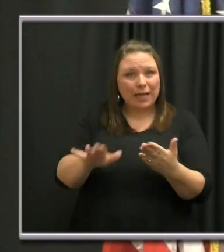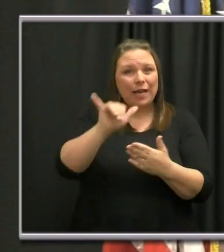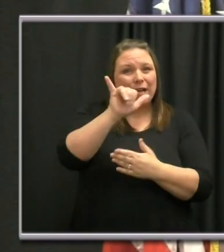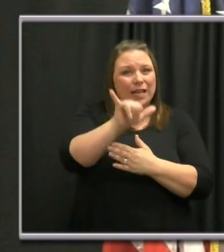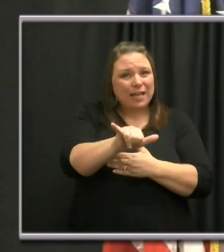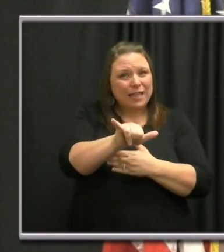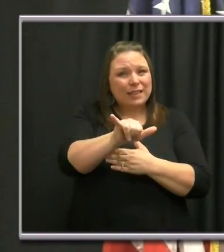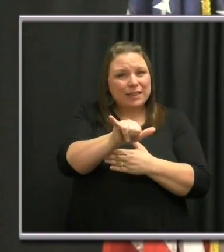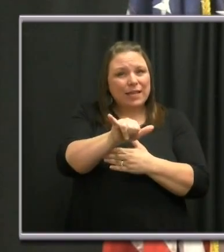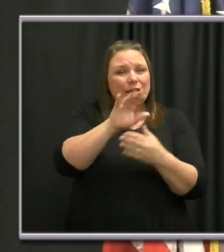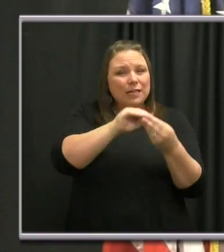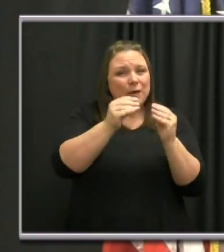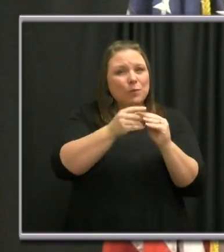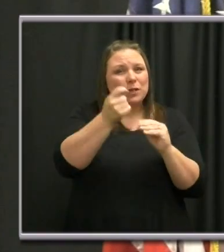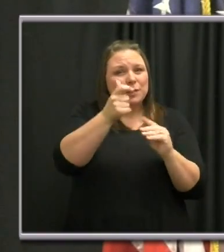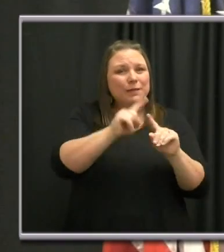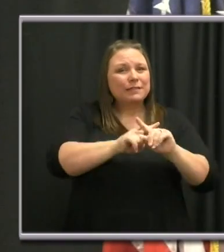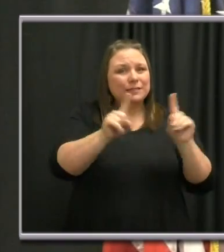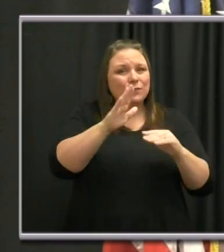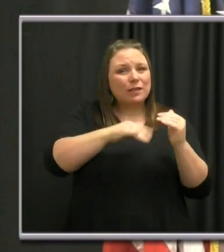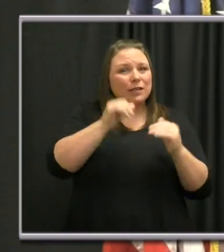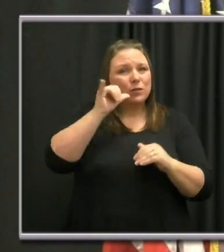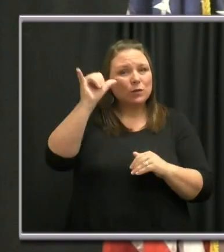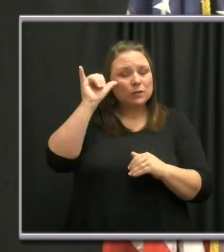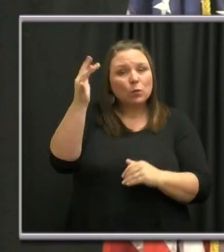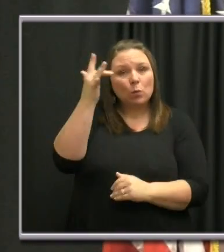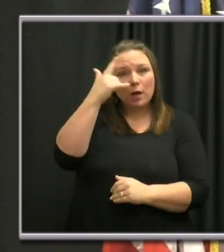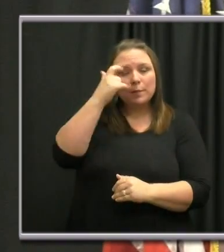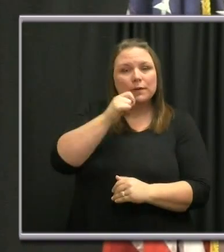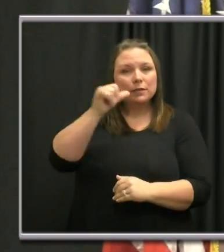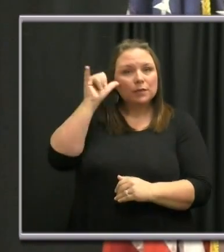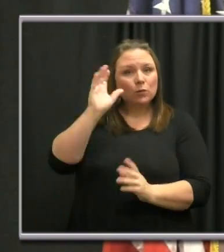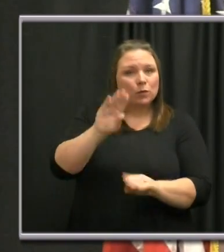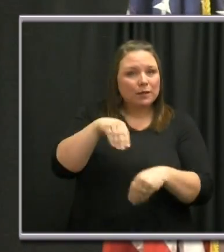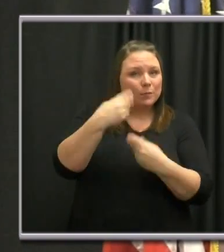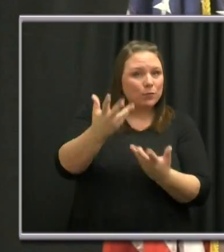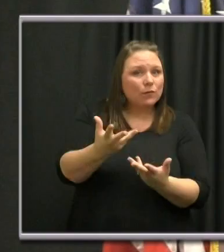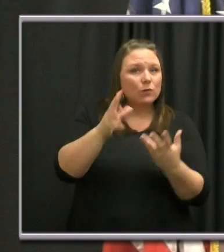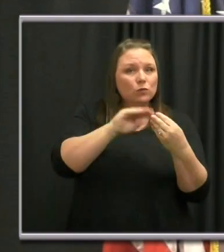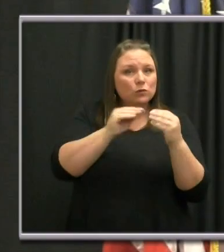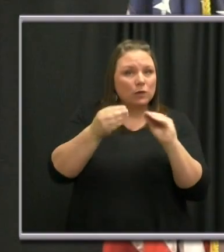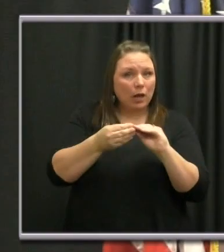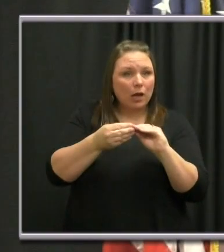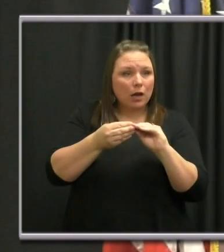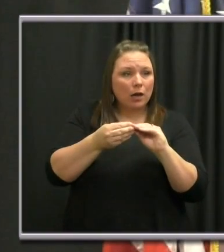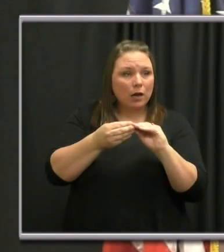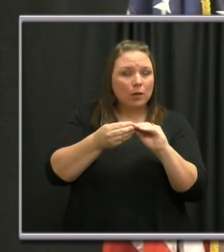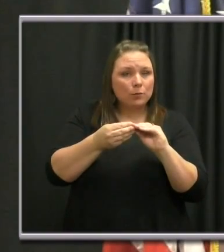WITH THIRTEEN FATALITIES AND THIS NUMBER IS SLIGHTLY LOWER THAN WHAT I MENTIONED YESTERDAY